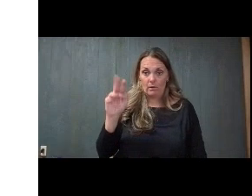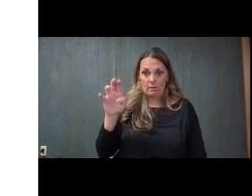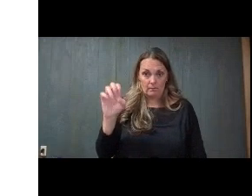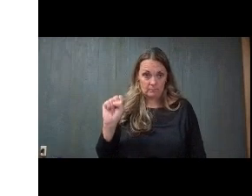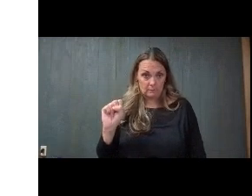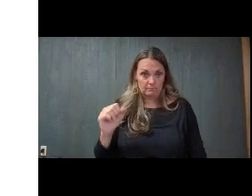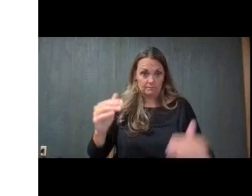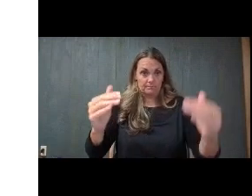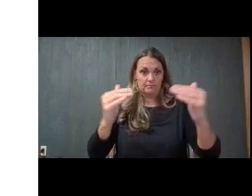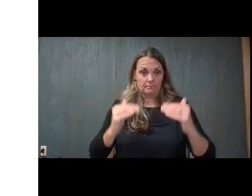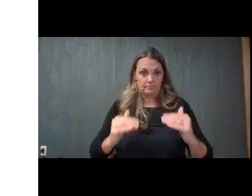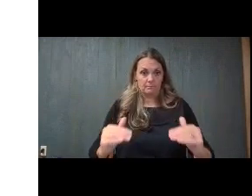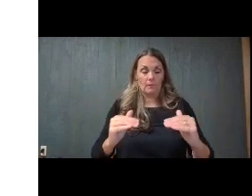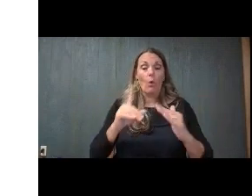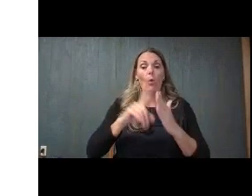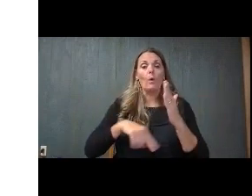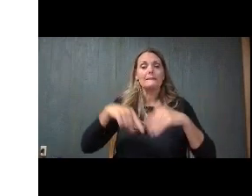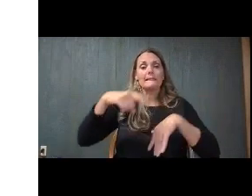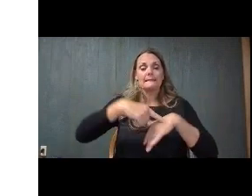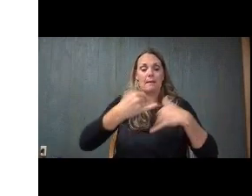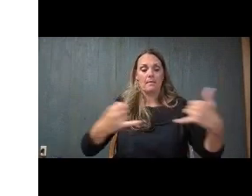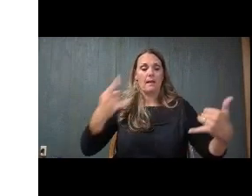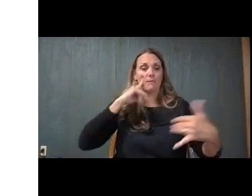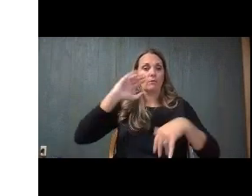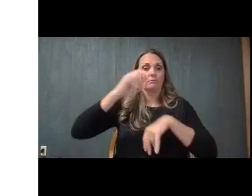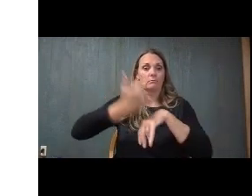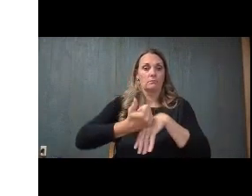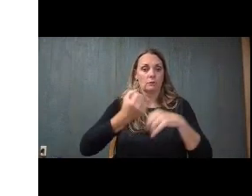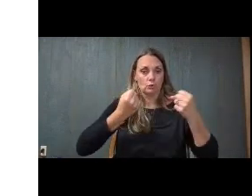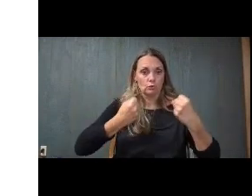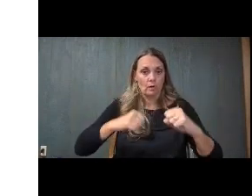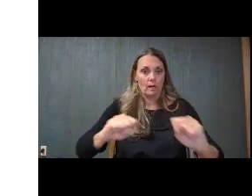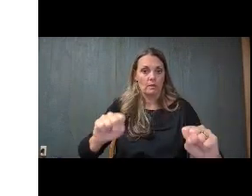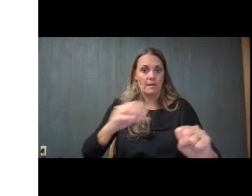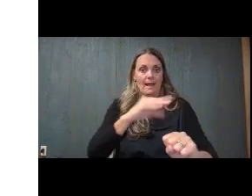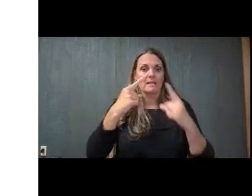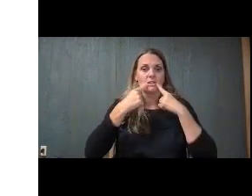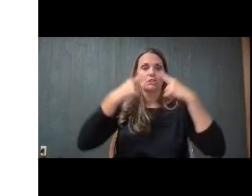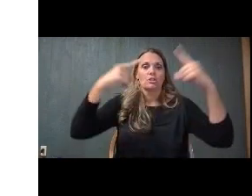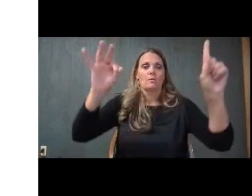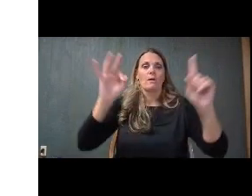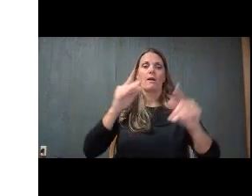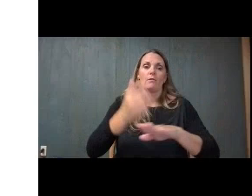What is the timeline for implementation of strategies and achievement of improved timeliness